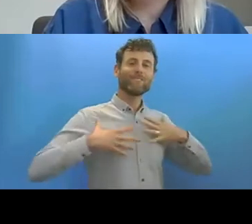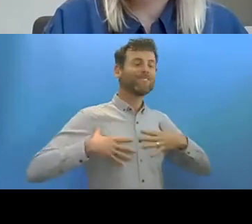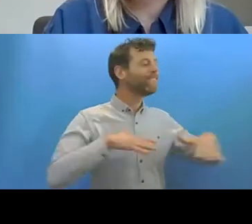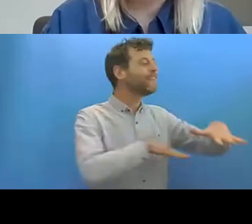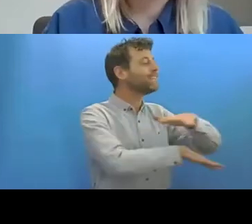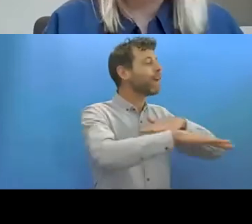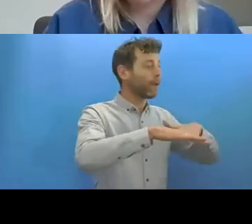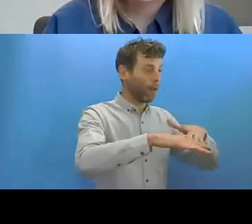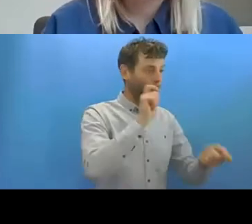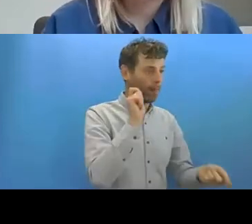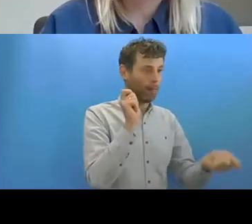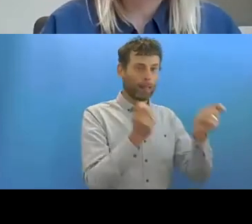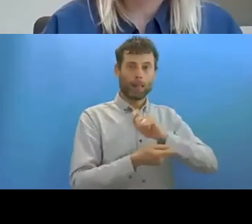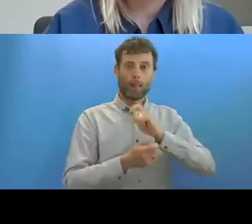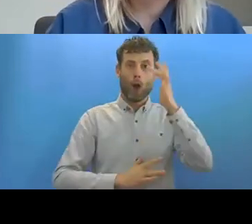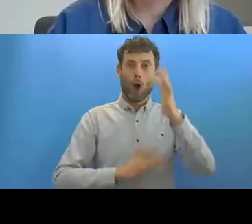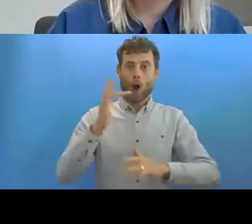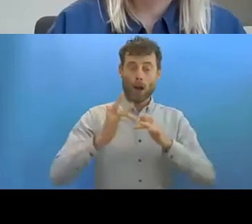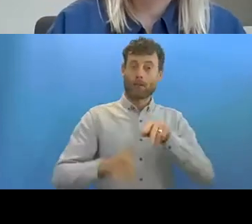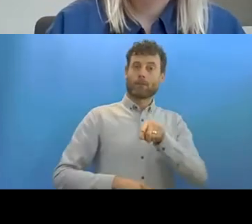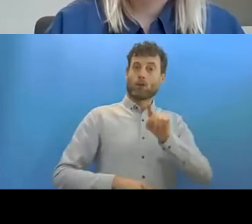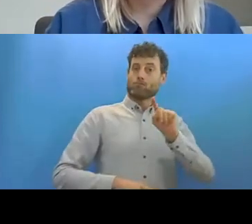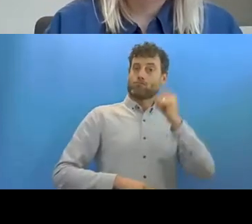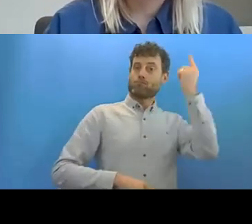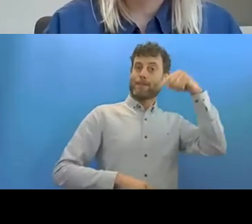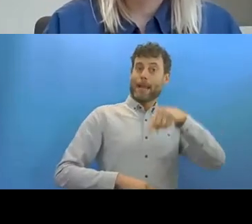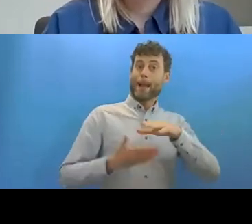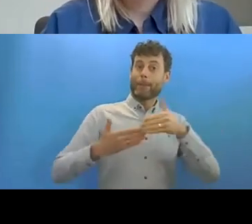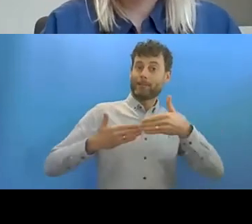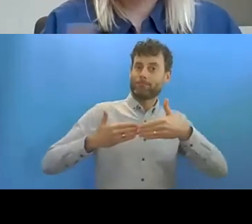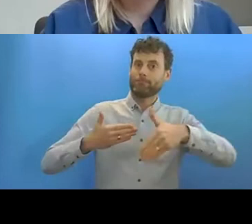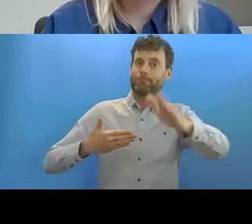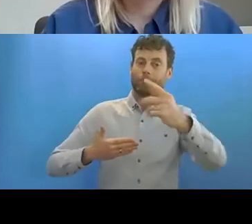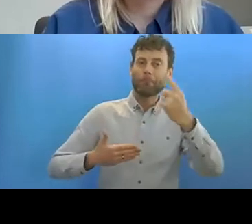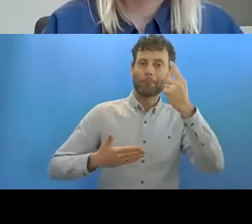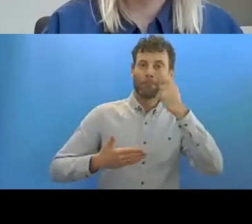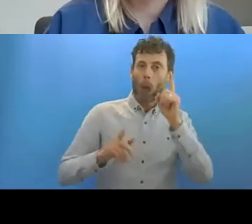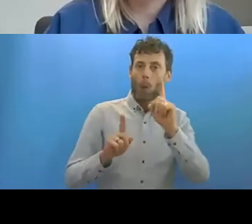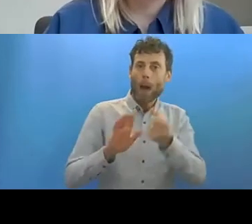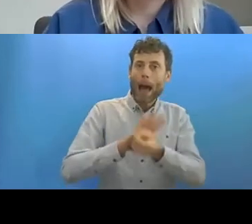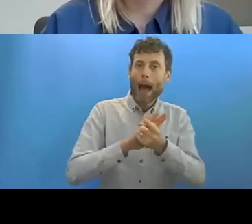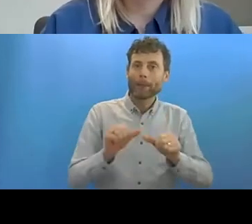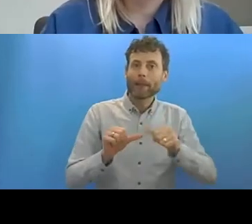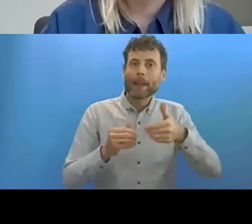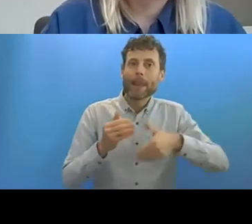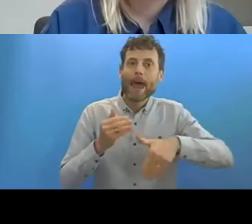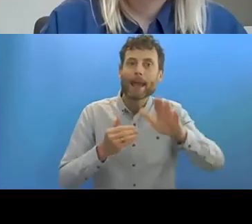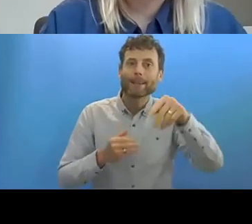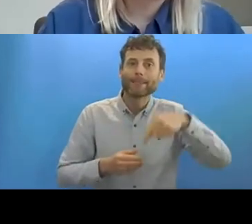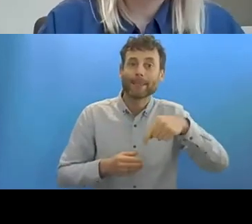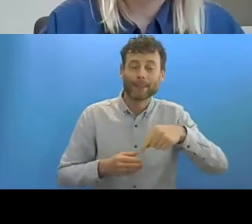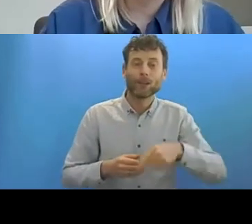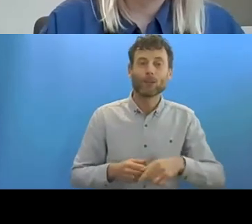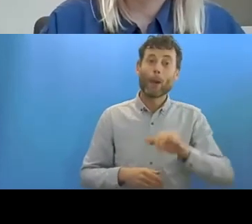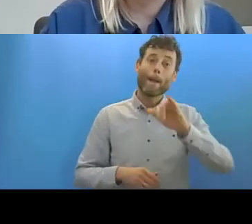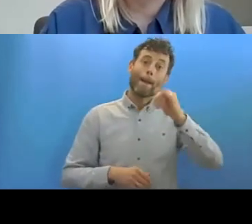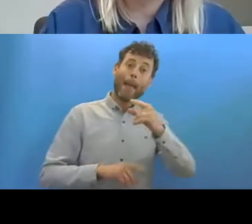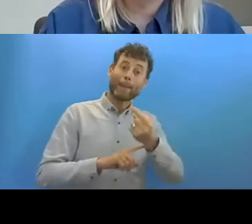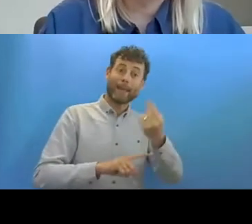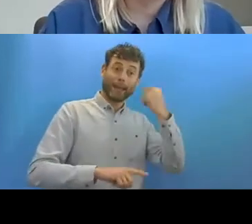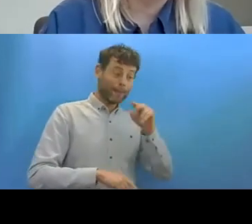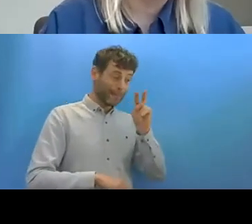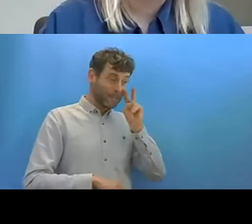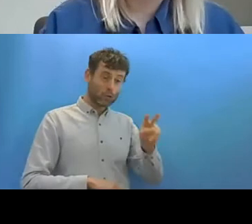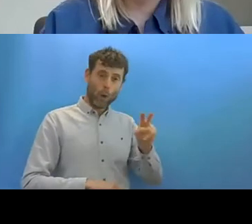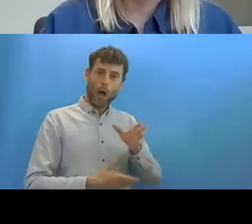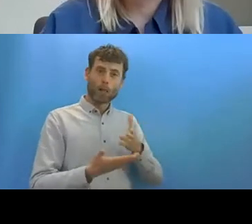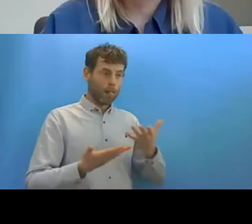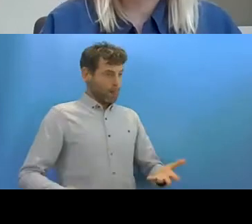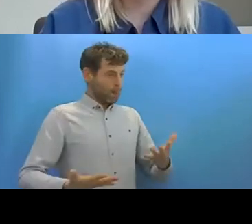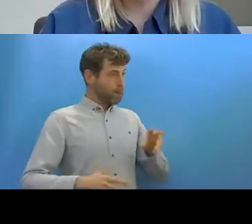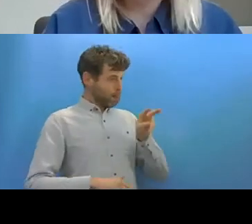more. This is the start of sharing some new work that had its origins in something in the physical, and I think for them, it is a premiere, even if some people have seen the work